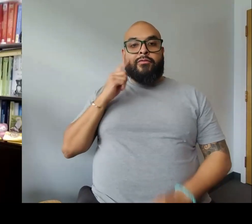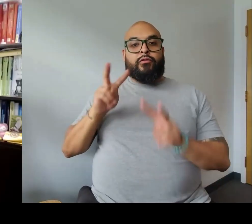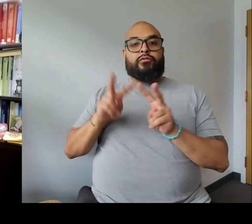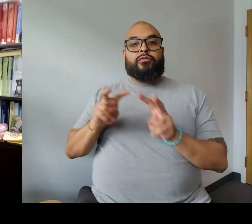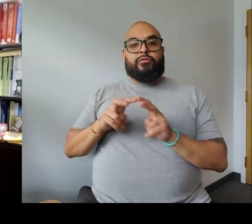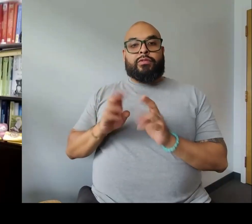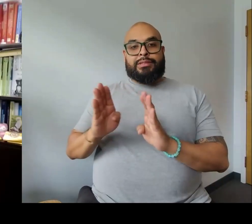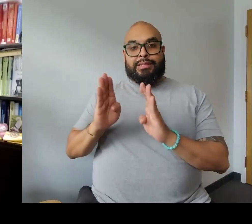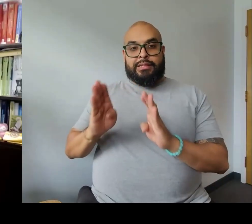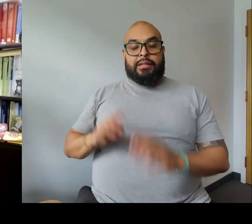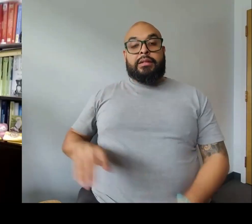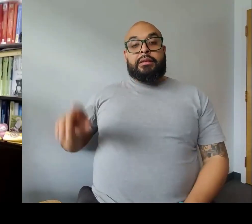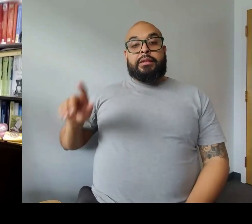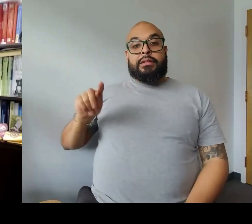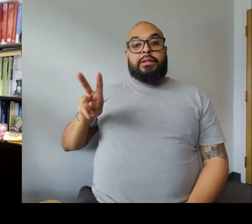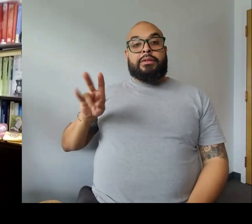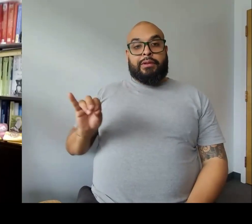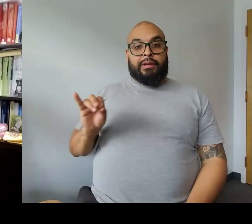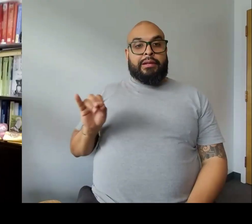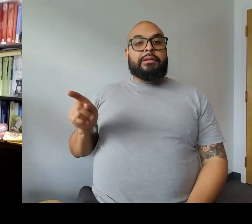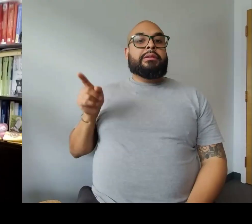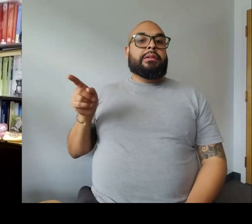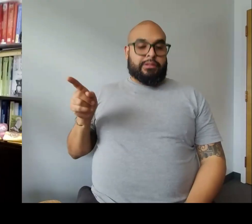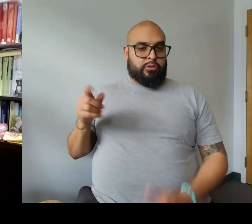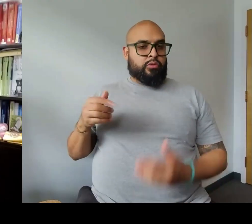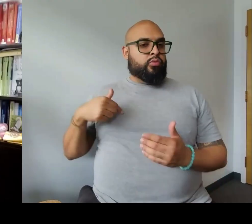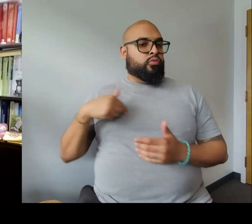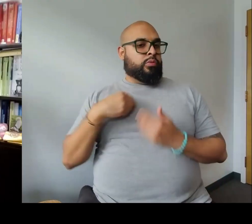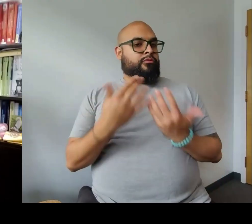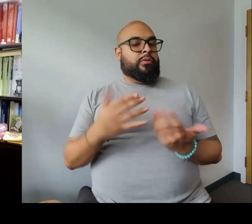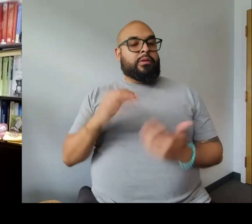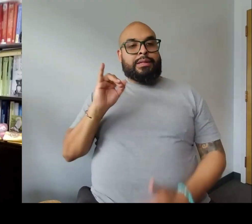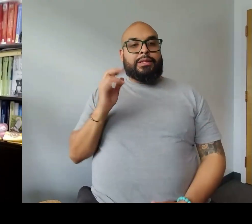My TBIs administered the John's basic reading inventory.